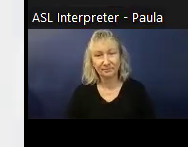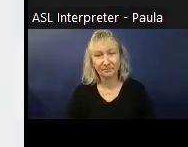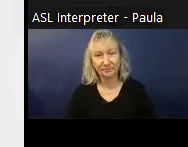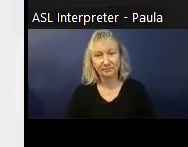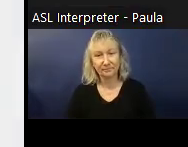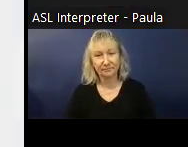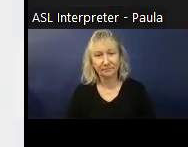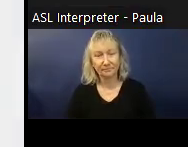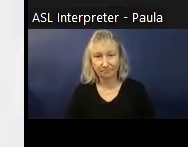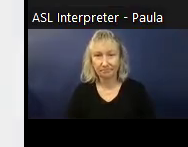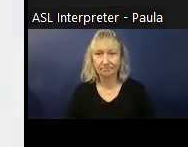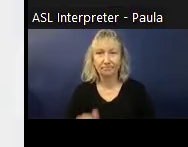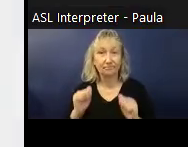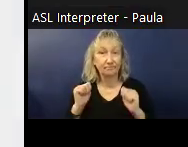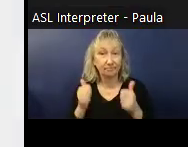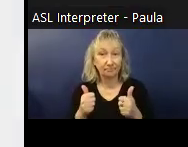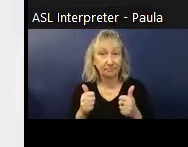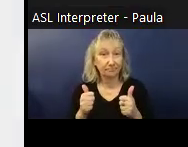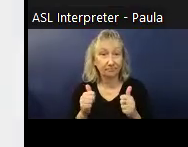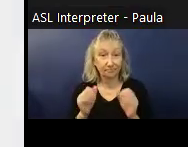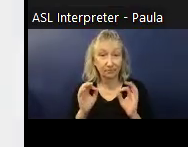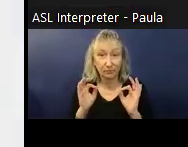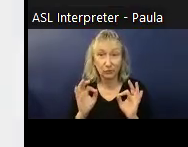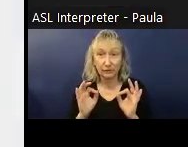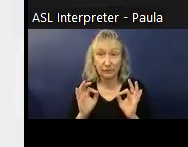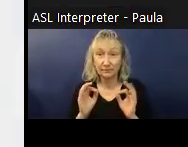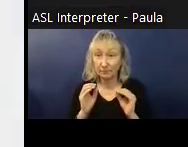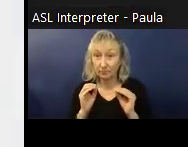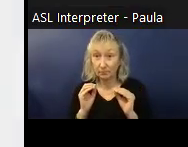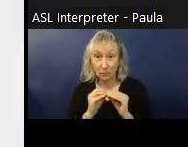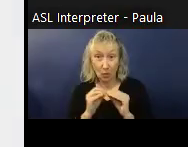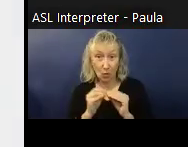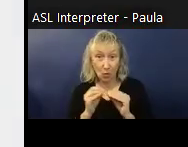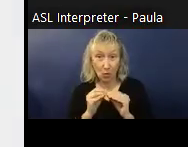OK, anything else before we move to intervention?